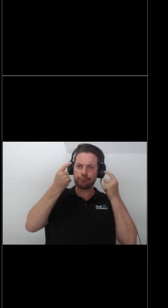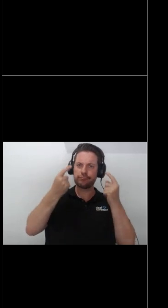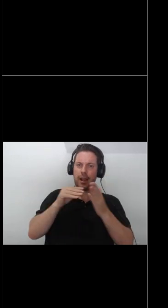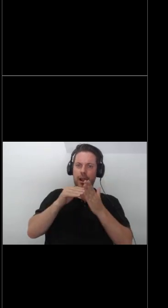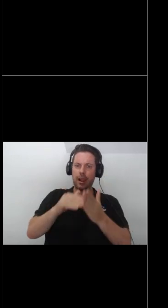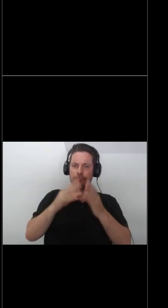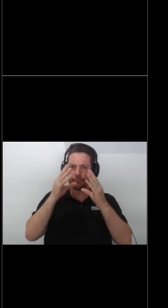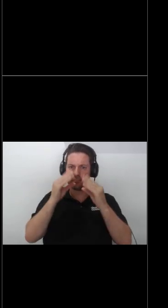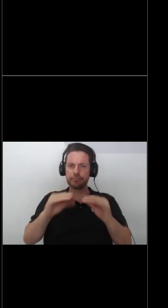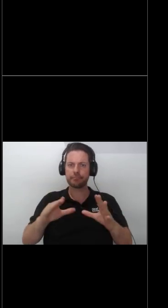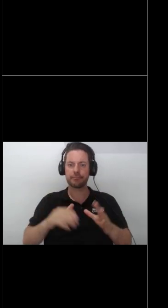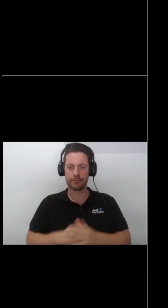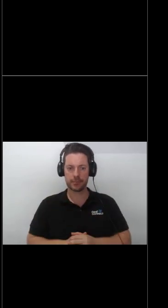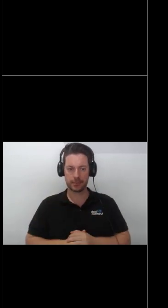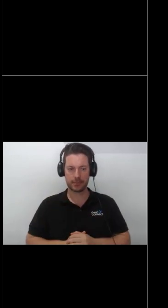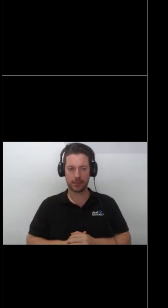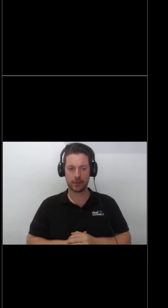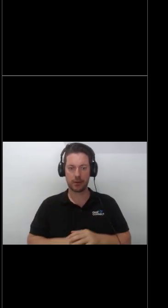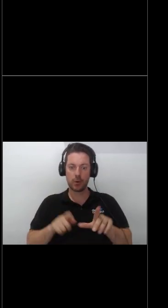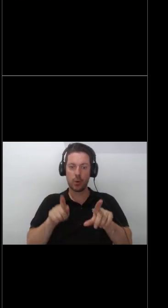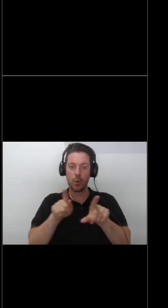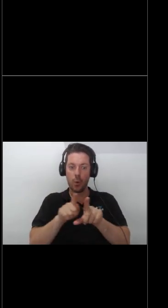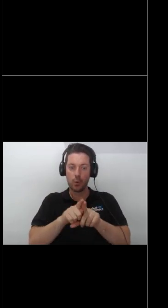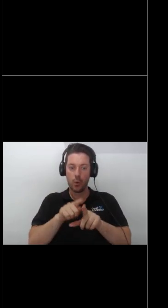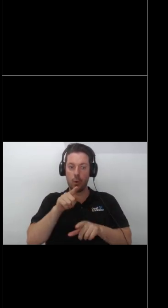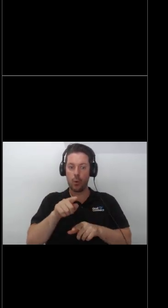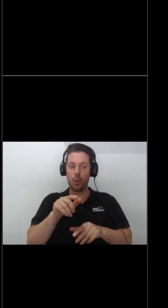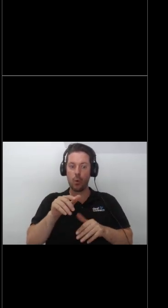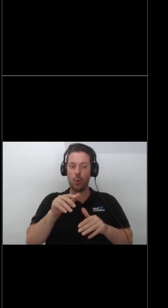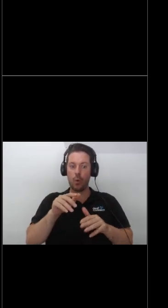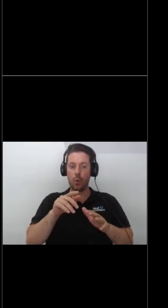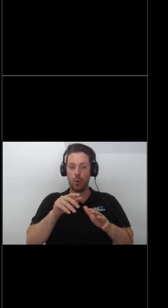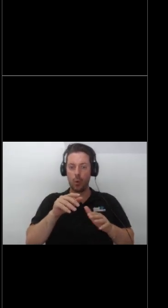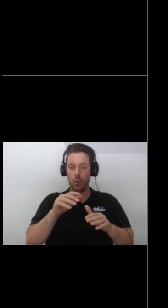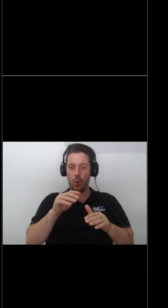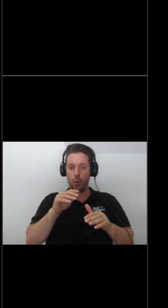in and out of Queensland. Now, finally,